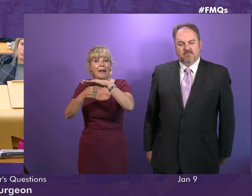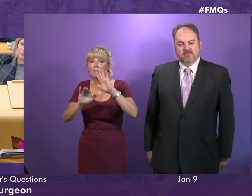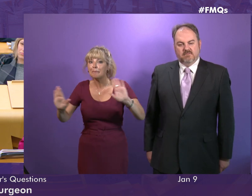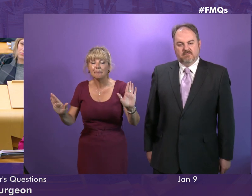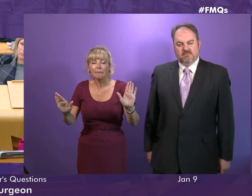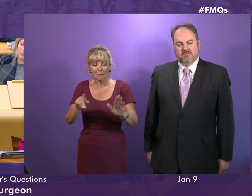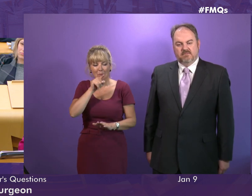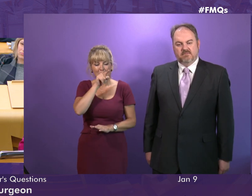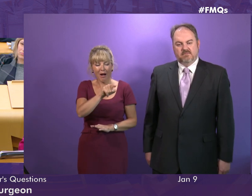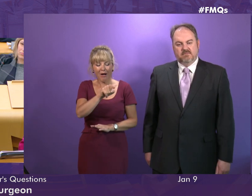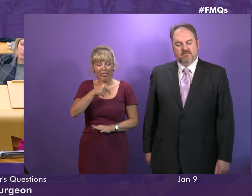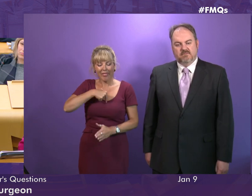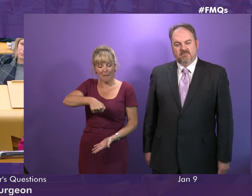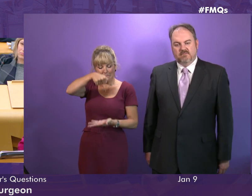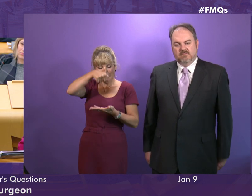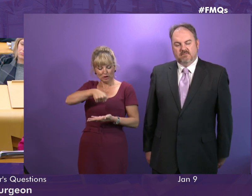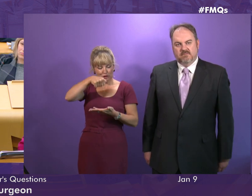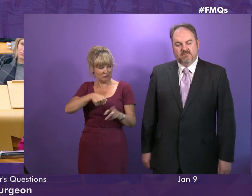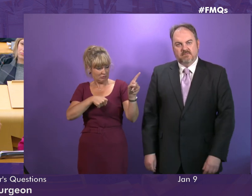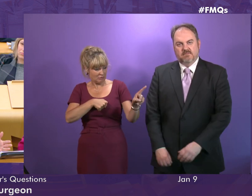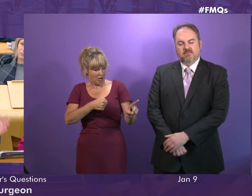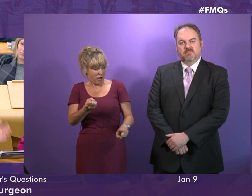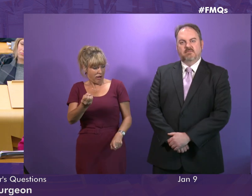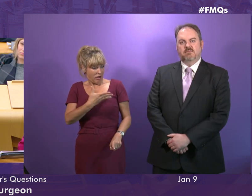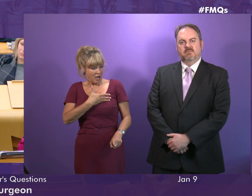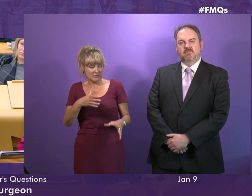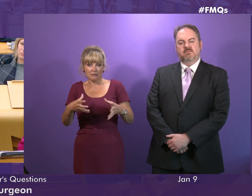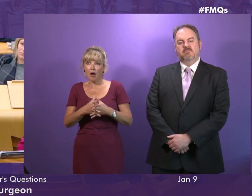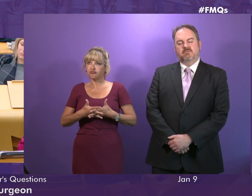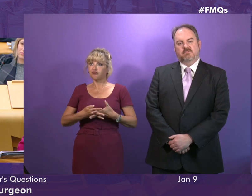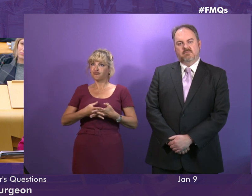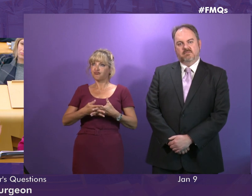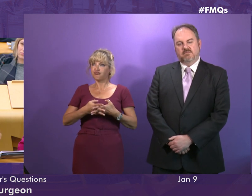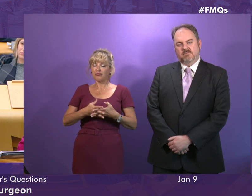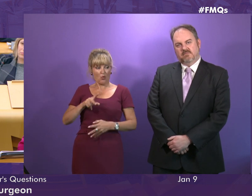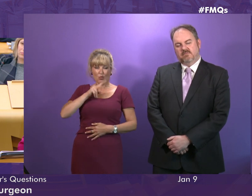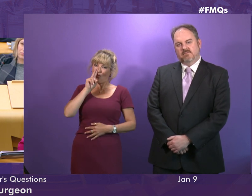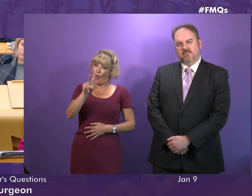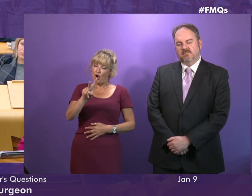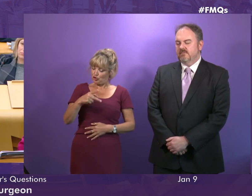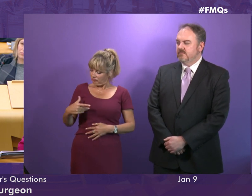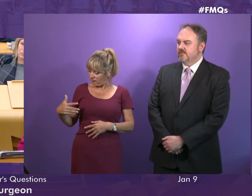within a budget that the Labour party has sat by and watched the Tories have the right to reduce over the past decade.